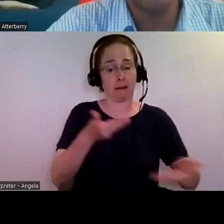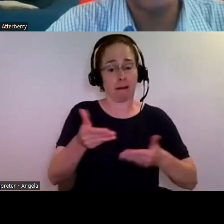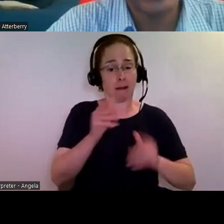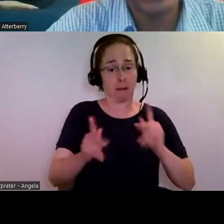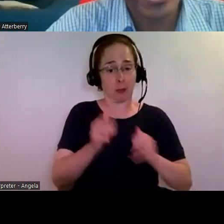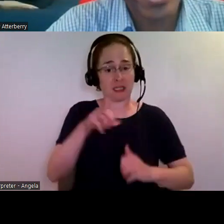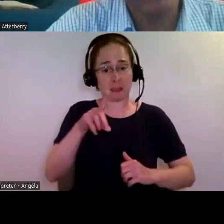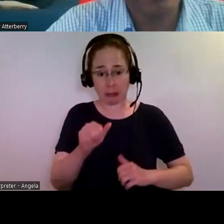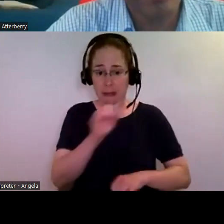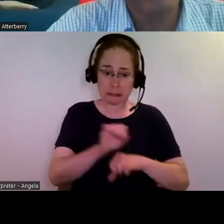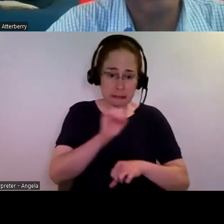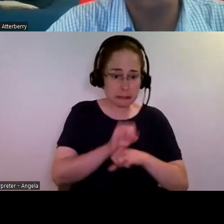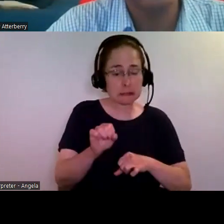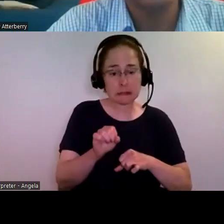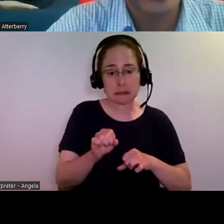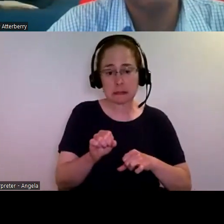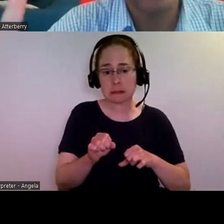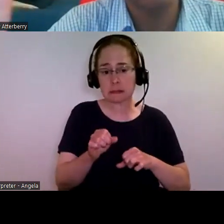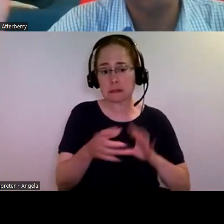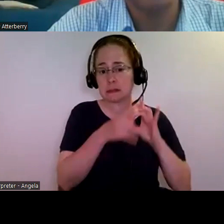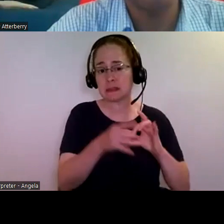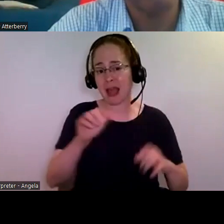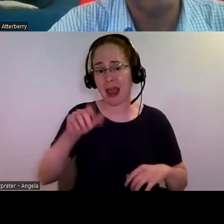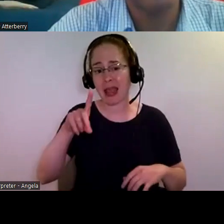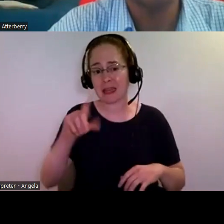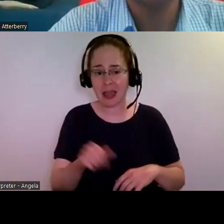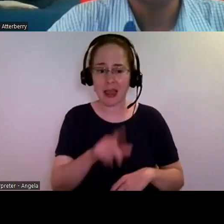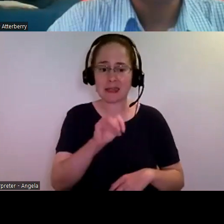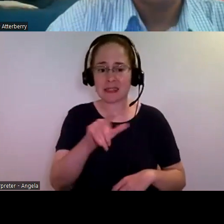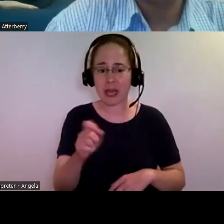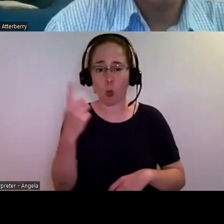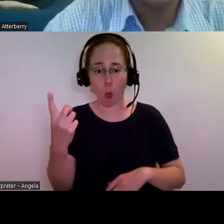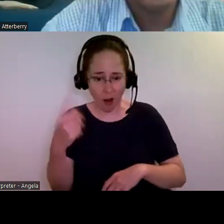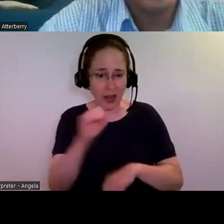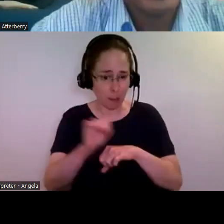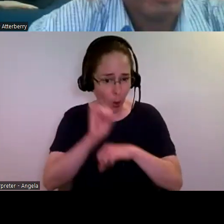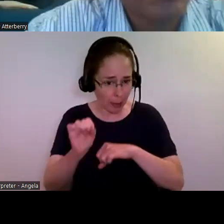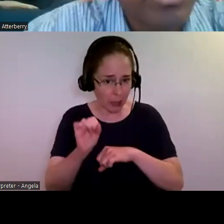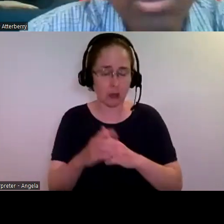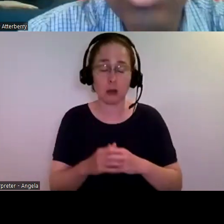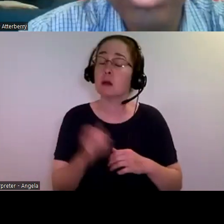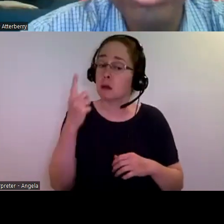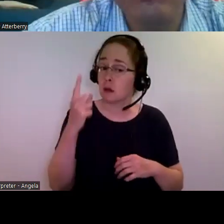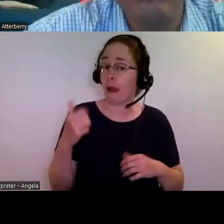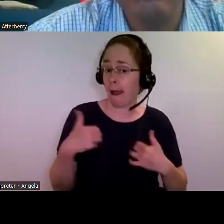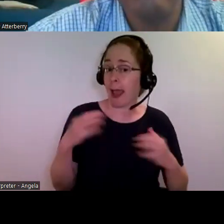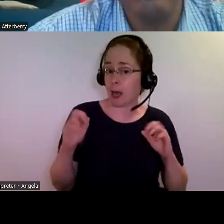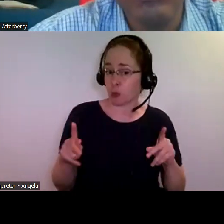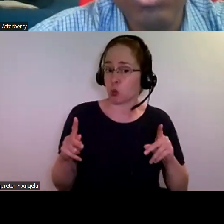via the 8th American Disabilities Act Title I Employment. In fact, I had an opportunity to